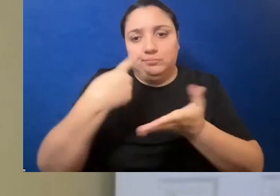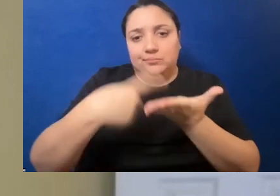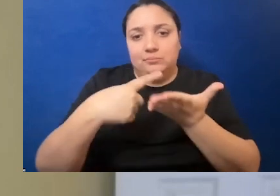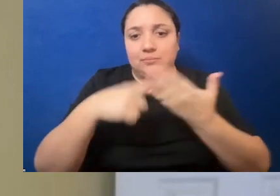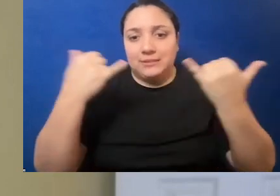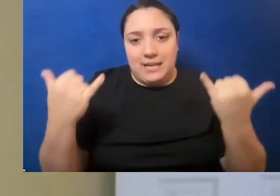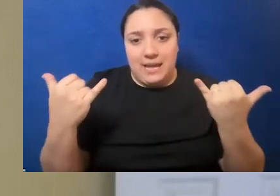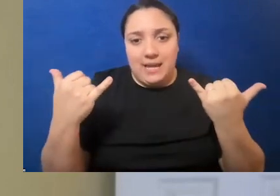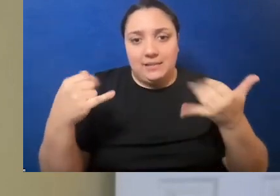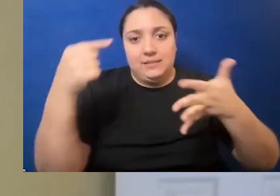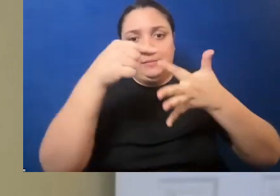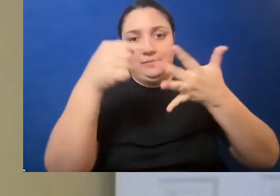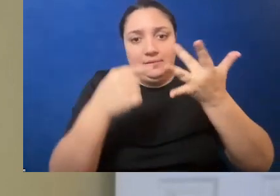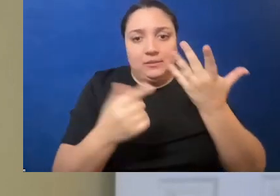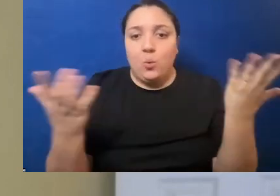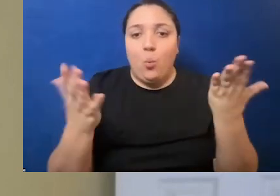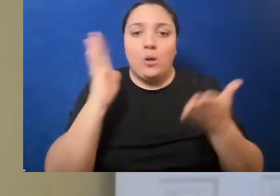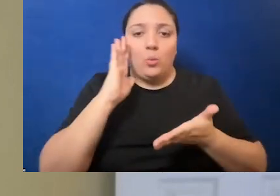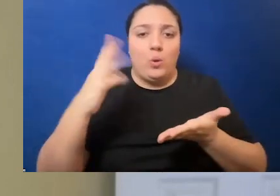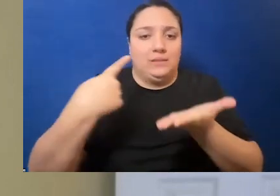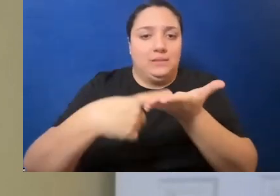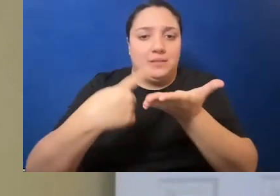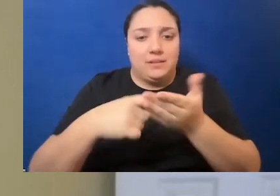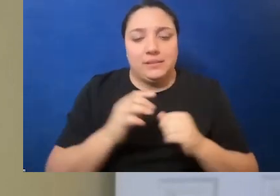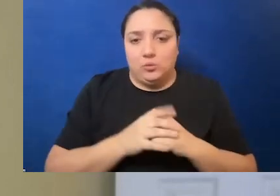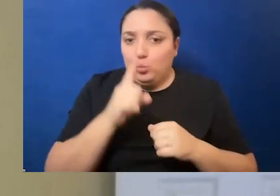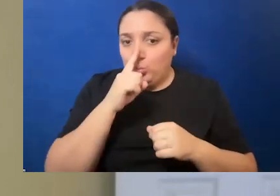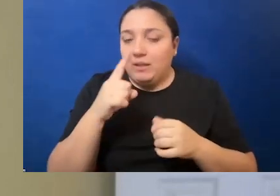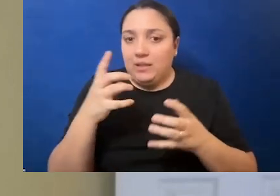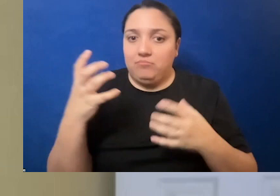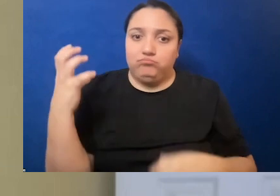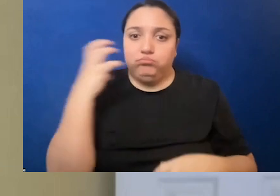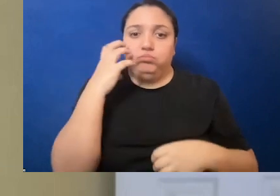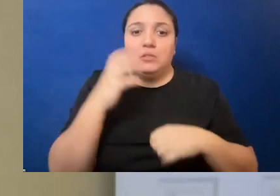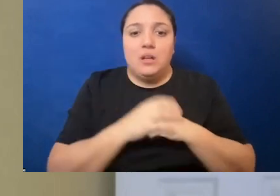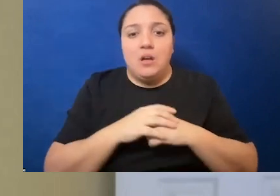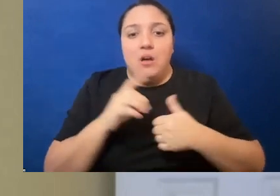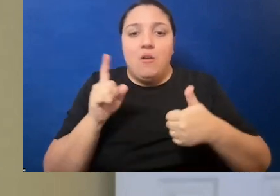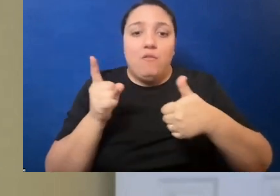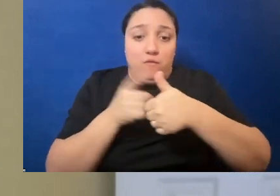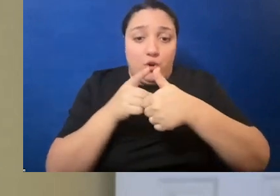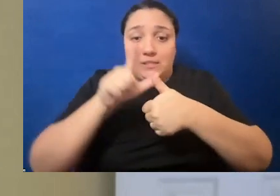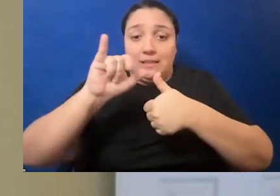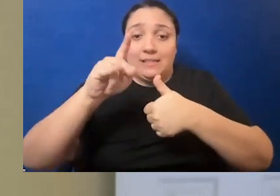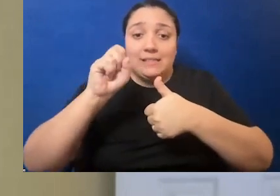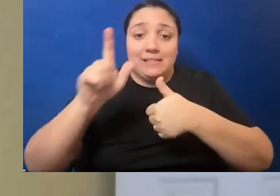OVERVIEW OF THE AGENDA. WE HAVE A VERY PACKED AGENDA. FIRST LINDSEY IS STARTING WITH